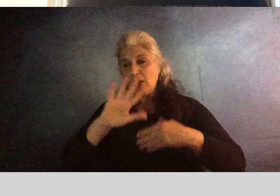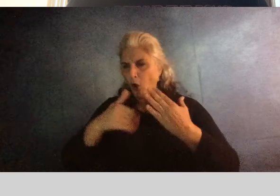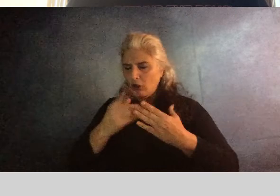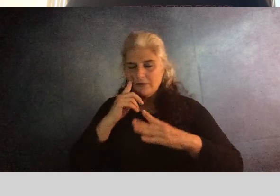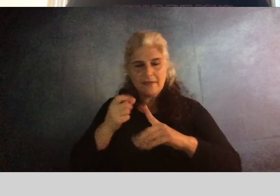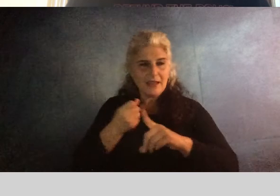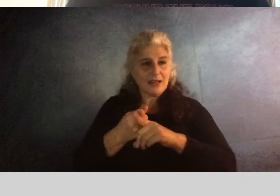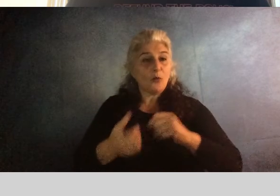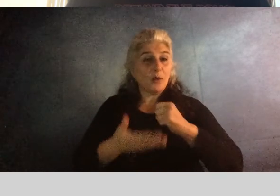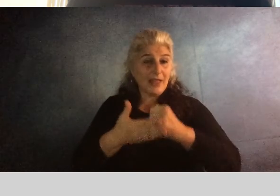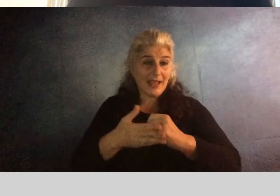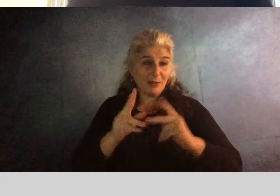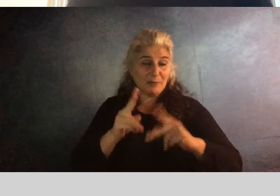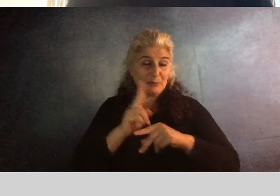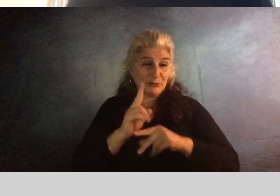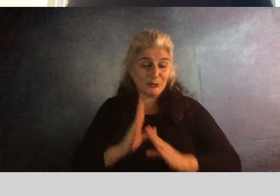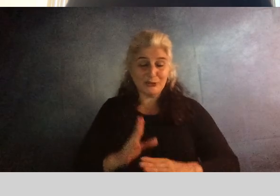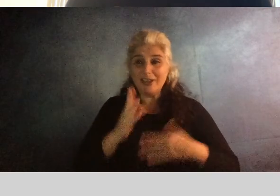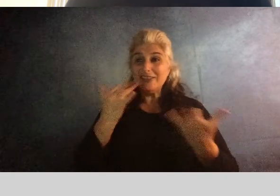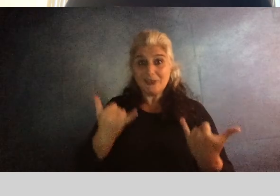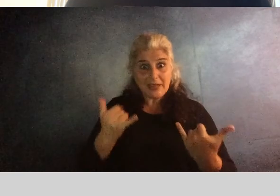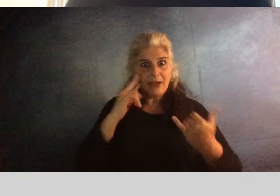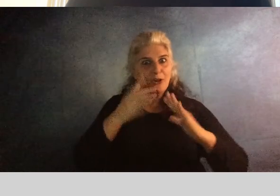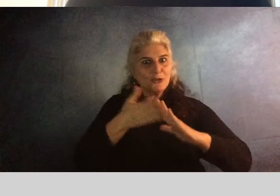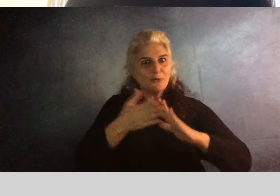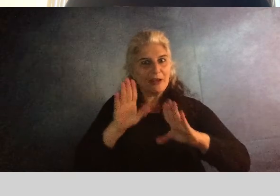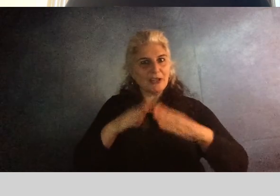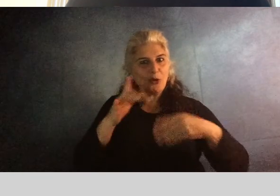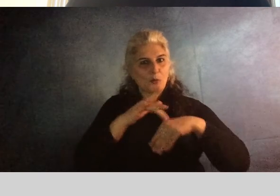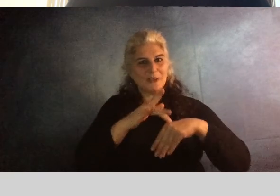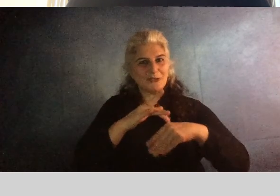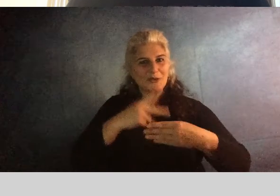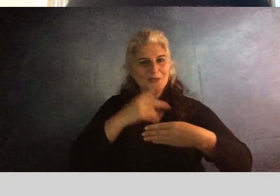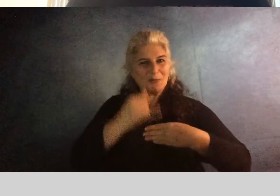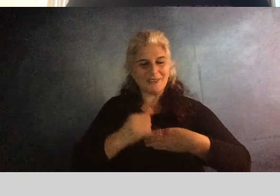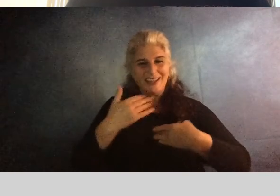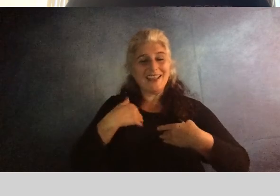So if you're running an open source project and this project has a community, a free software license,